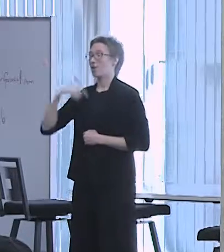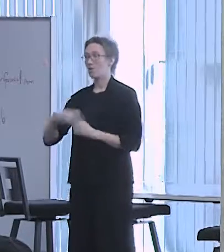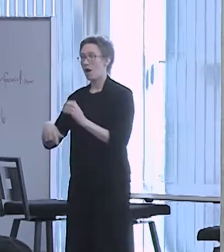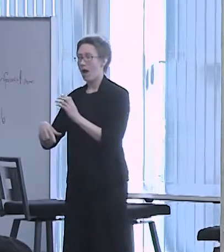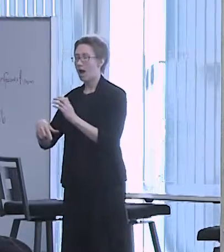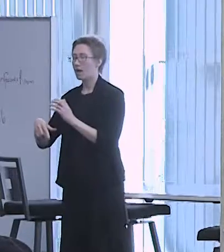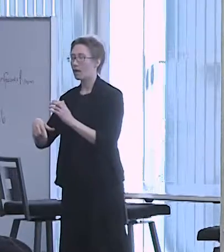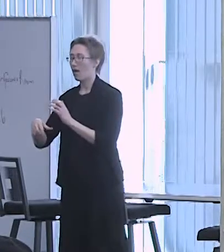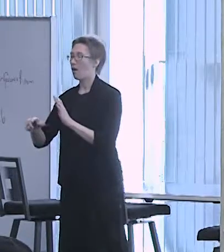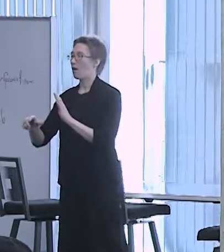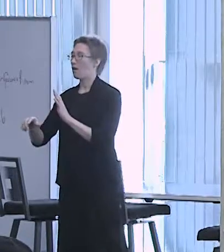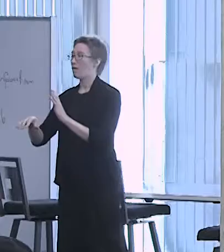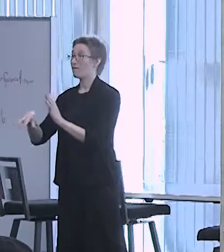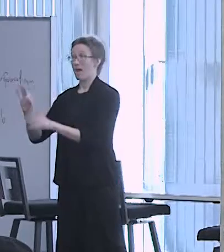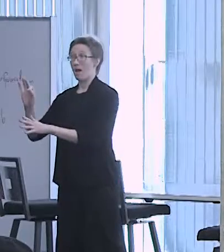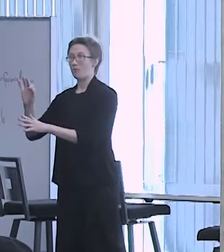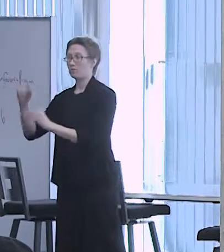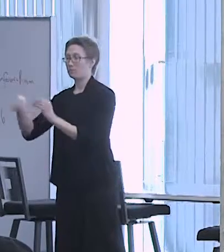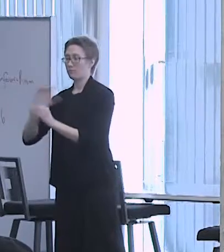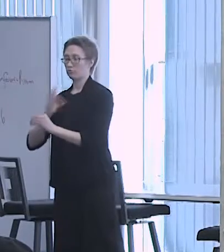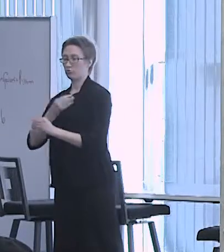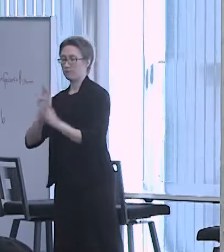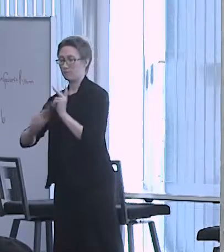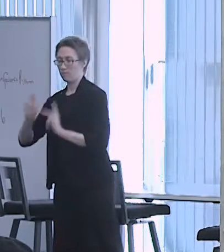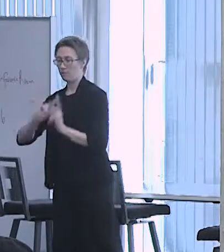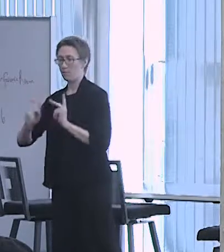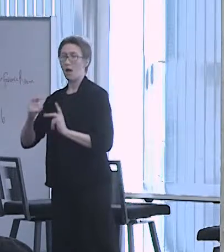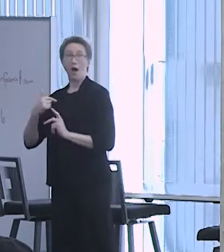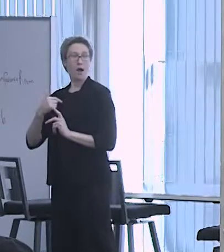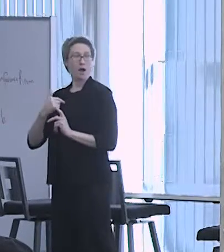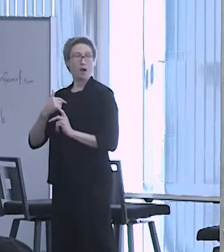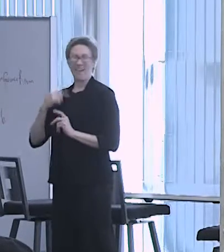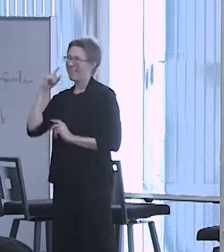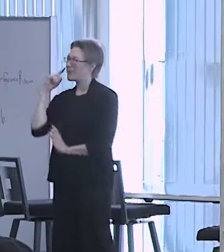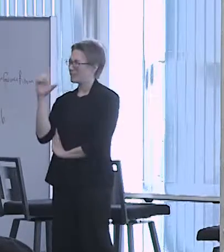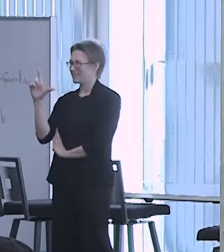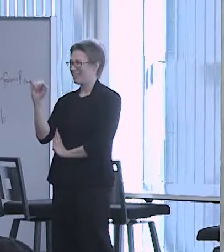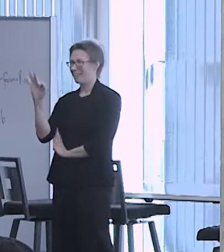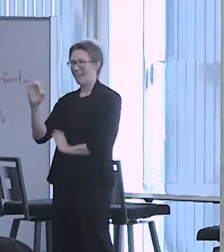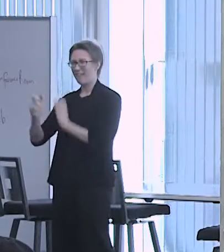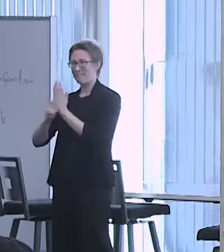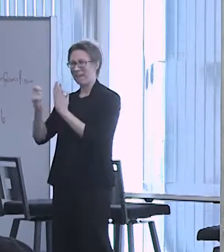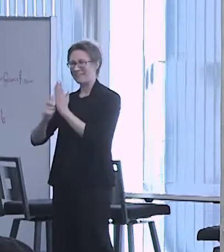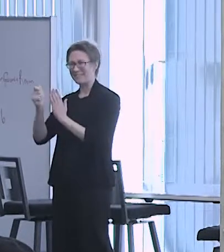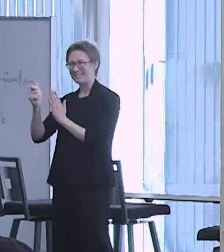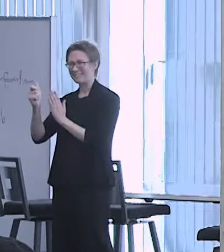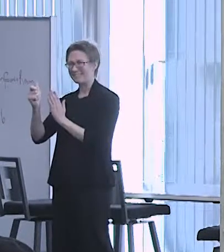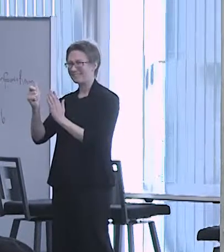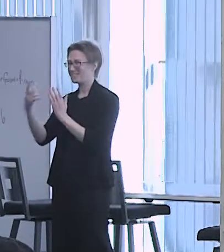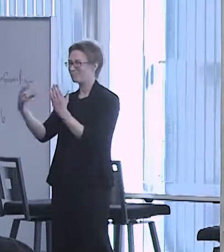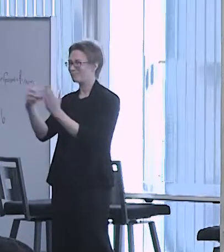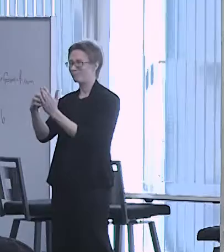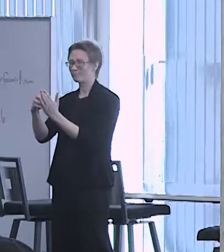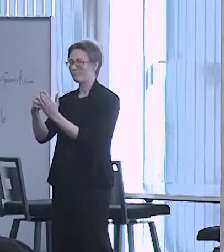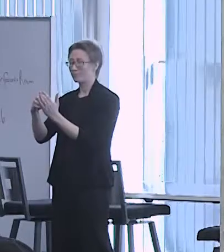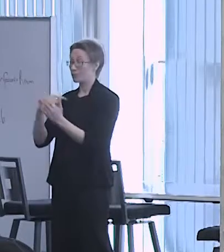I think it was actually... A Life magazine, it was this profile in Life Magazine, and I was like 11 years old,